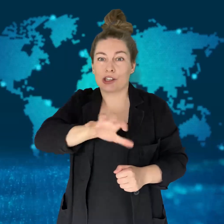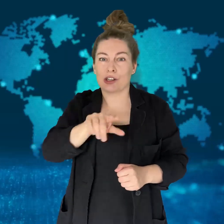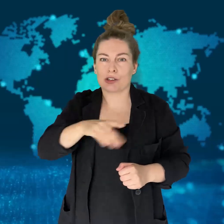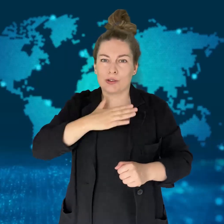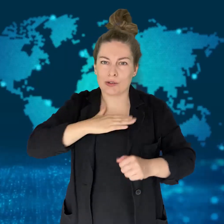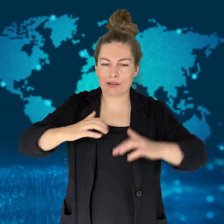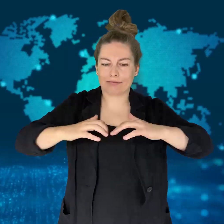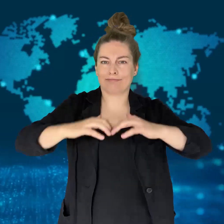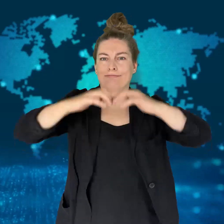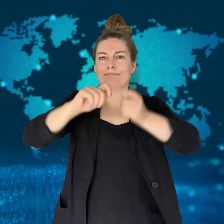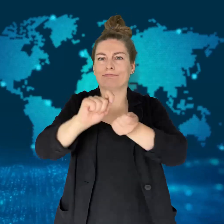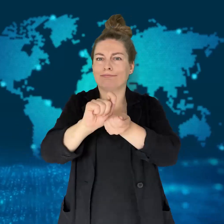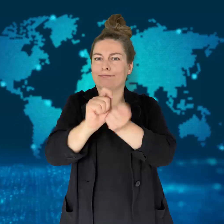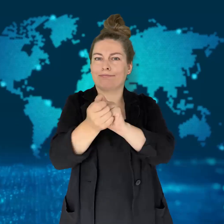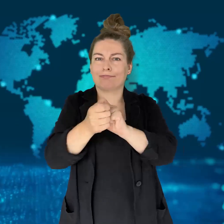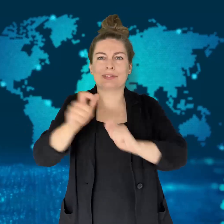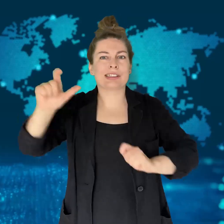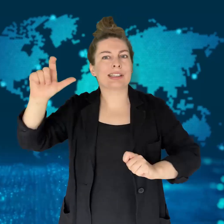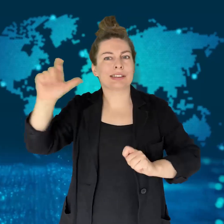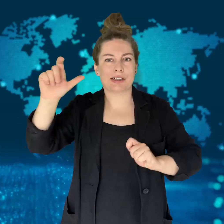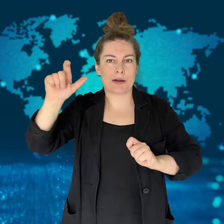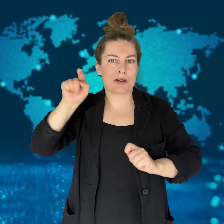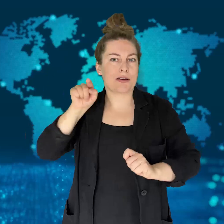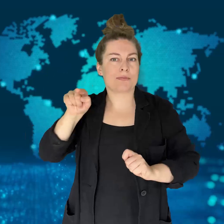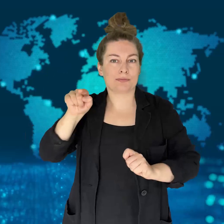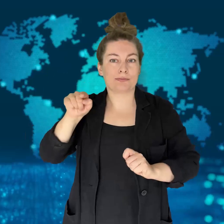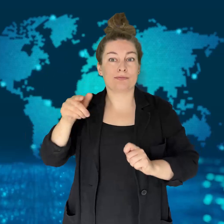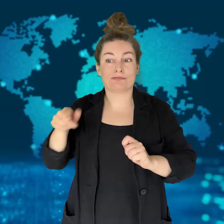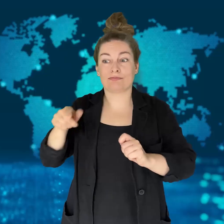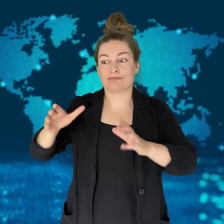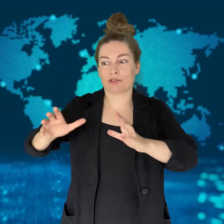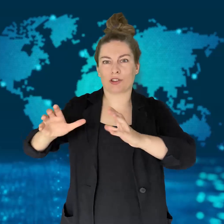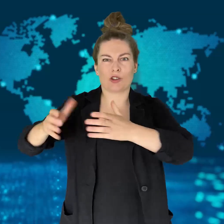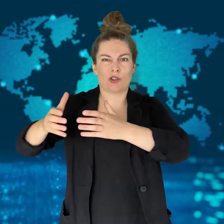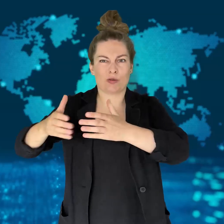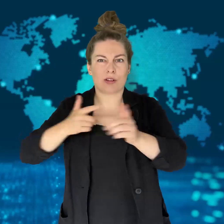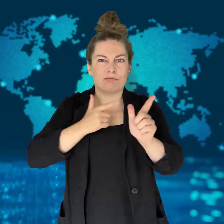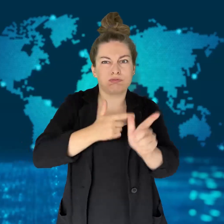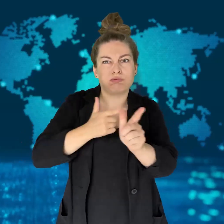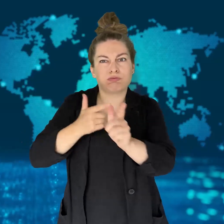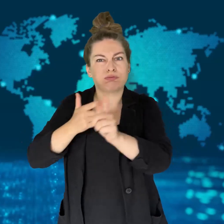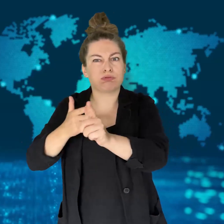Boko Haram is an extremist group that has allied itself